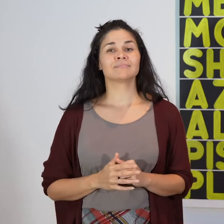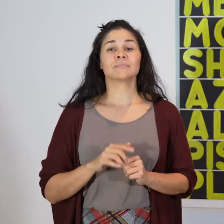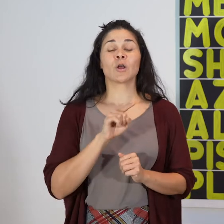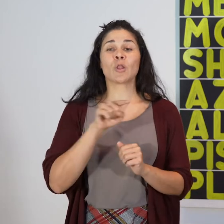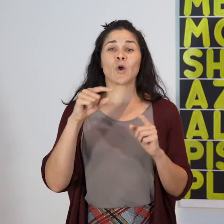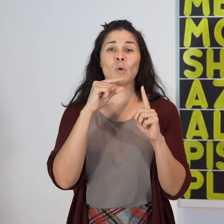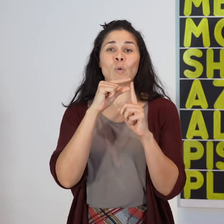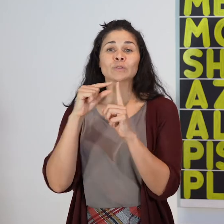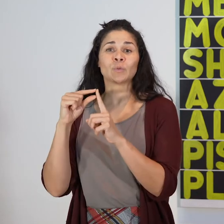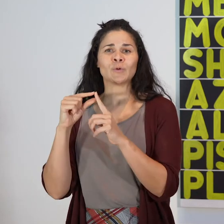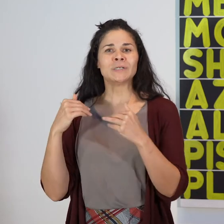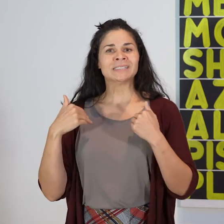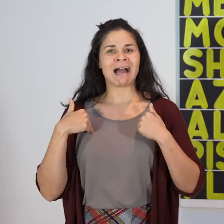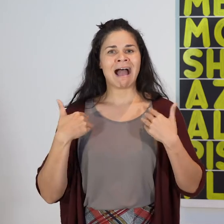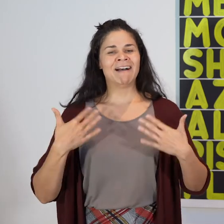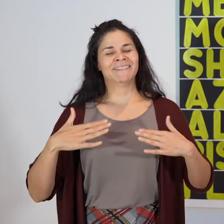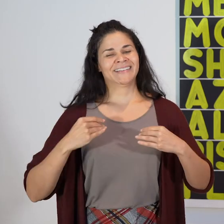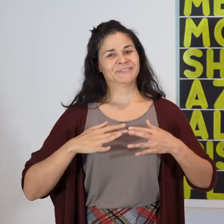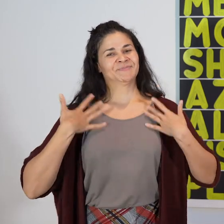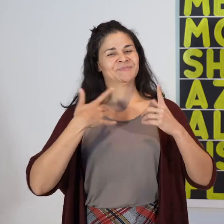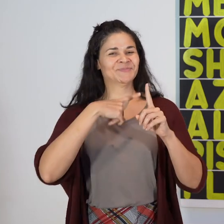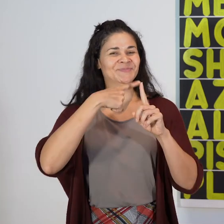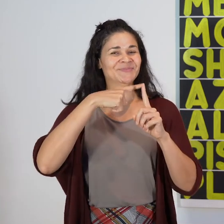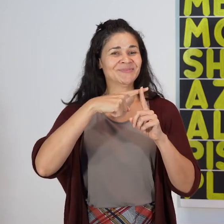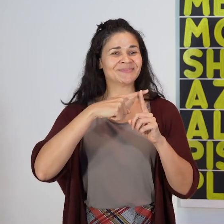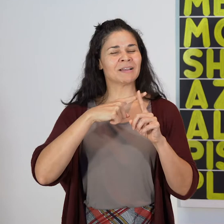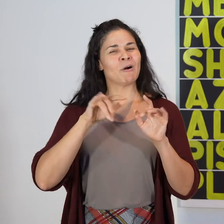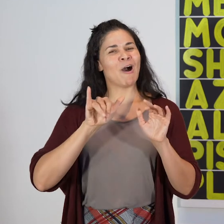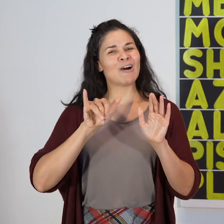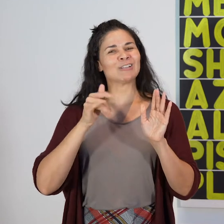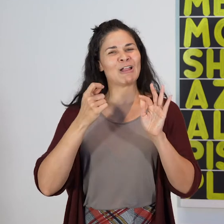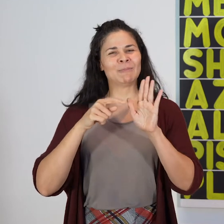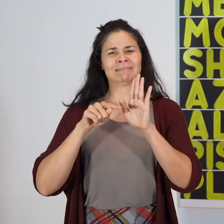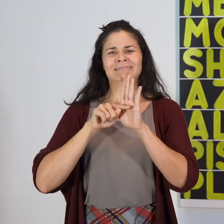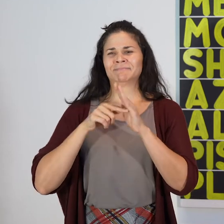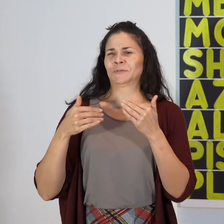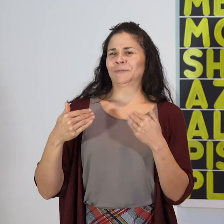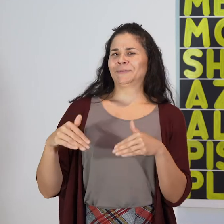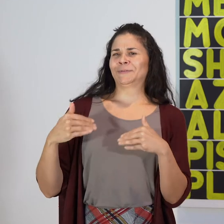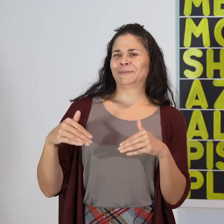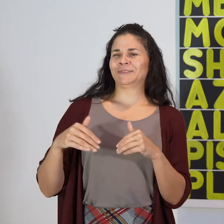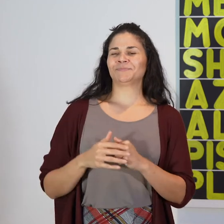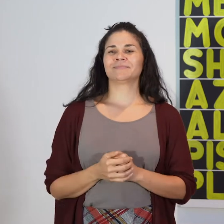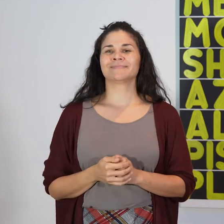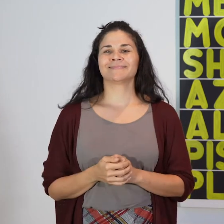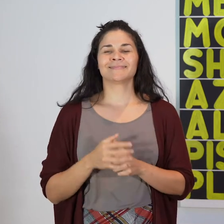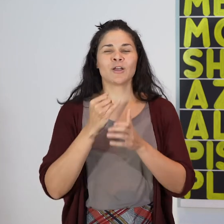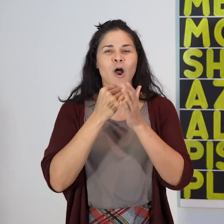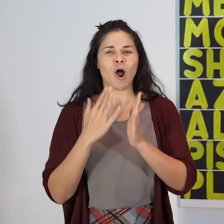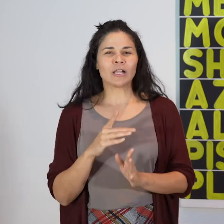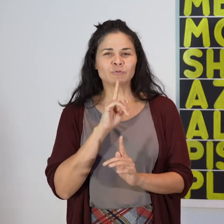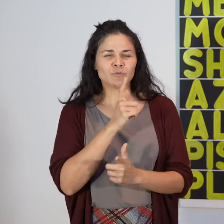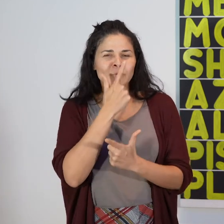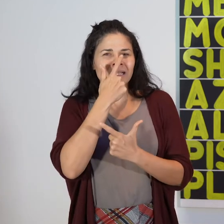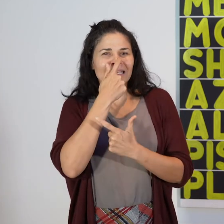While some of the terms seem humorous, some of the connotations are quite insulting. The artist was especially interested in how